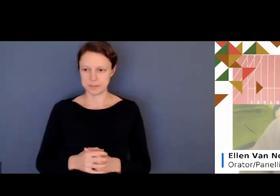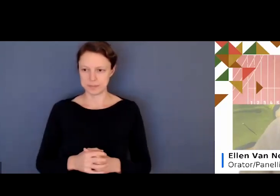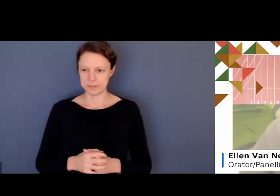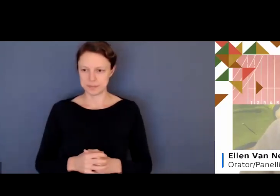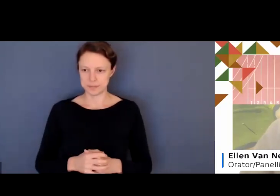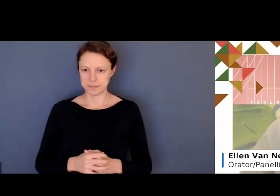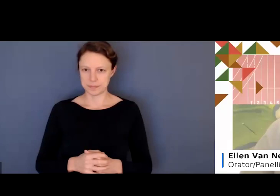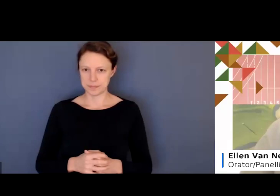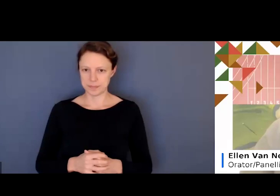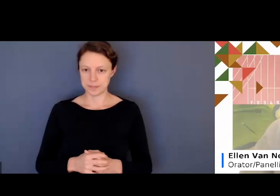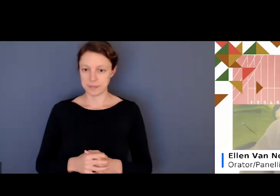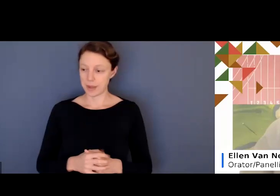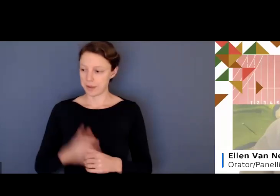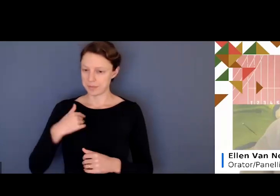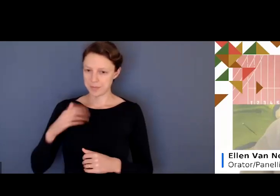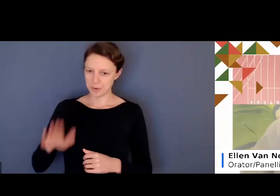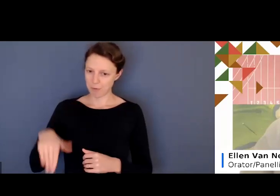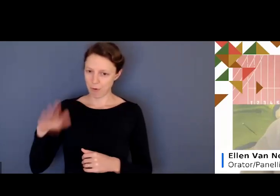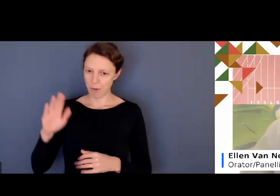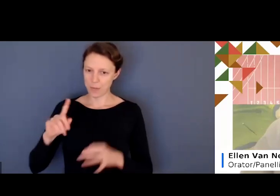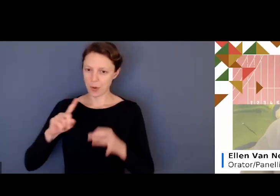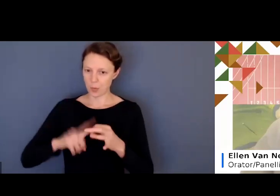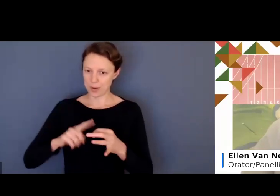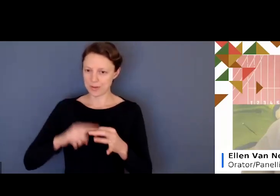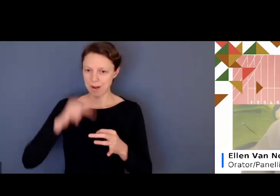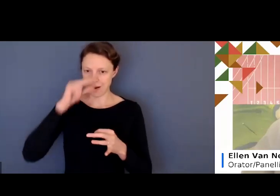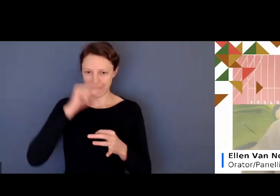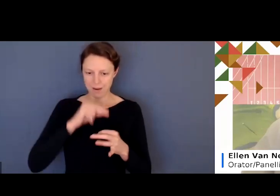Growing up in Queensland, as a young, queer Maori person